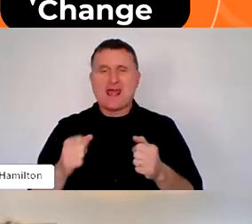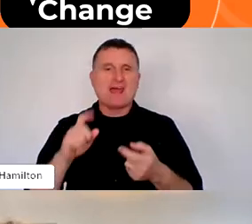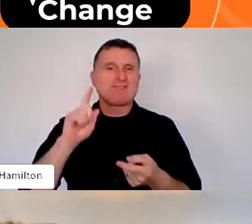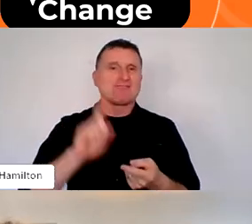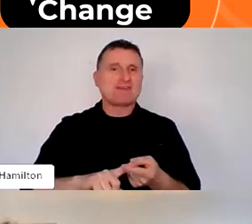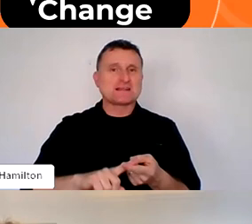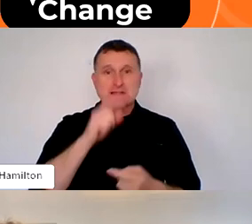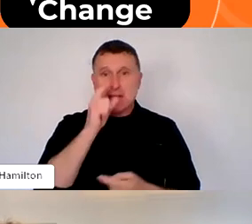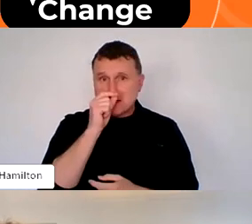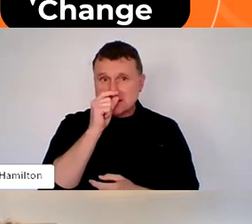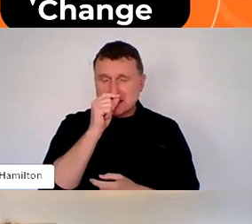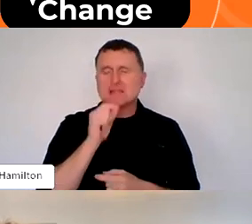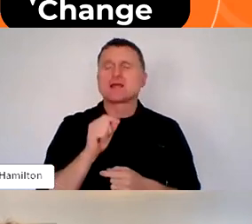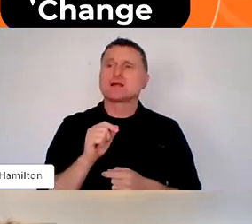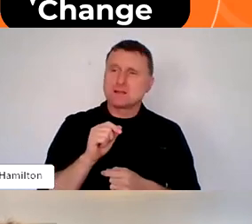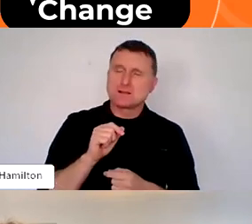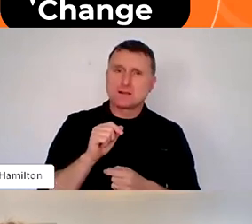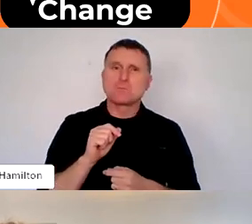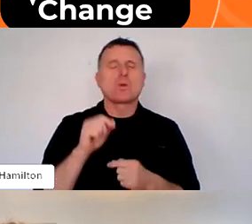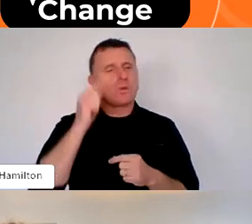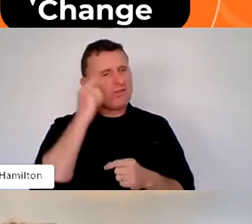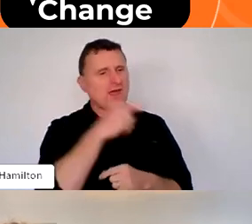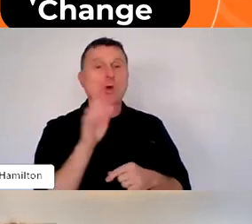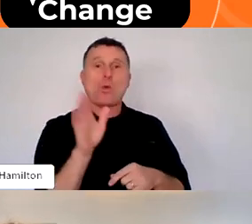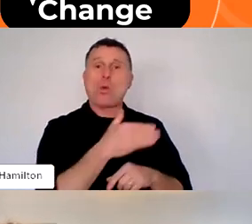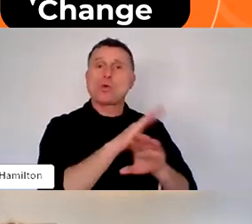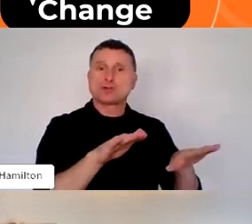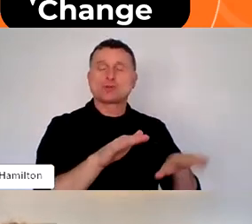every child as capable, and what I do as a teacher today is going